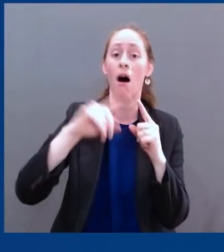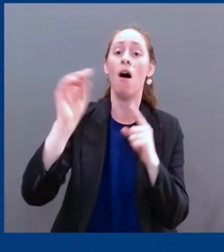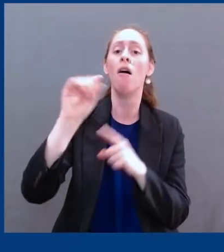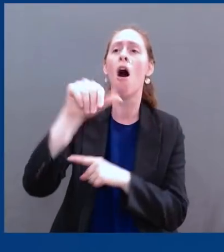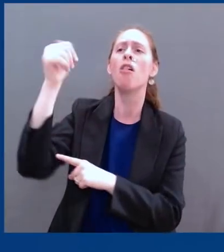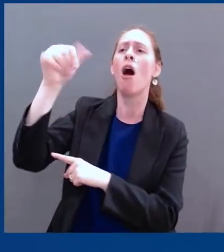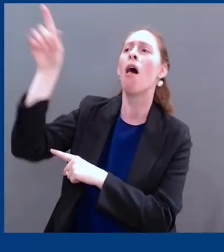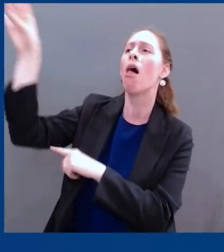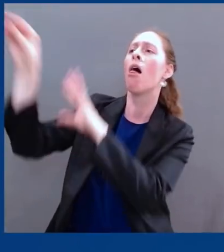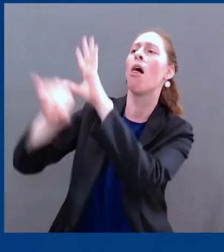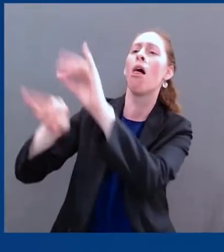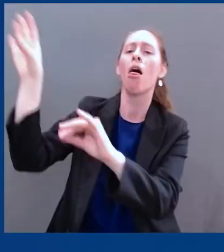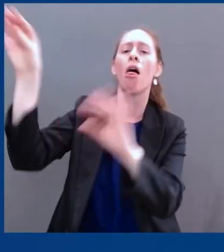Moderator: Let's go to Meg Tirrell at CNBC.